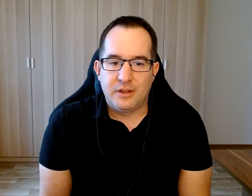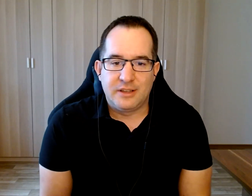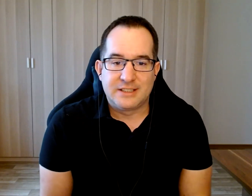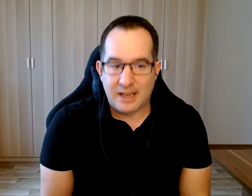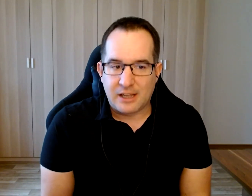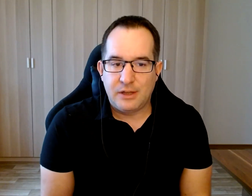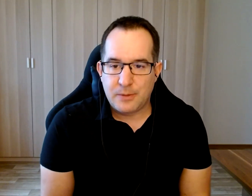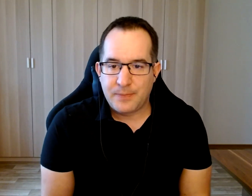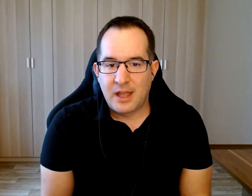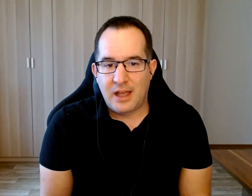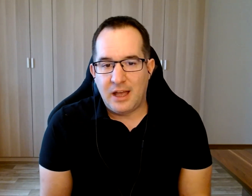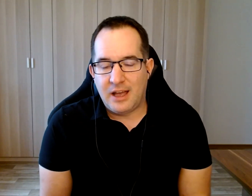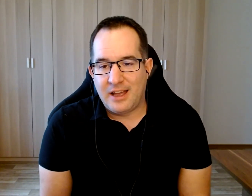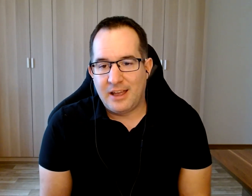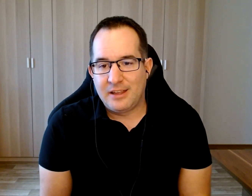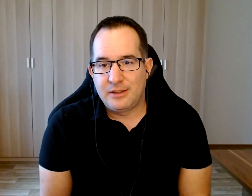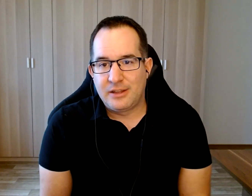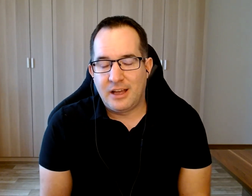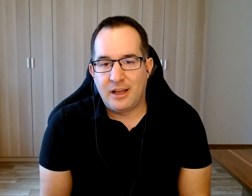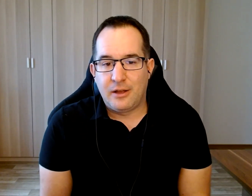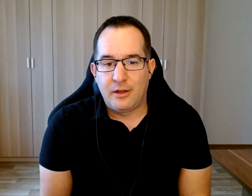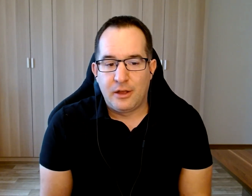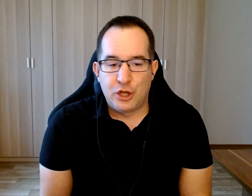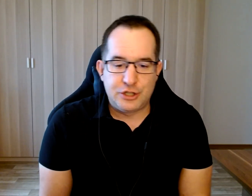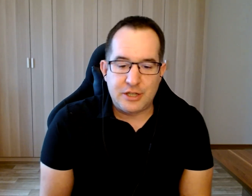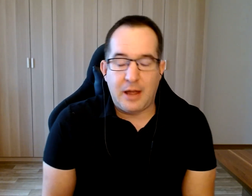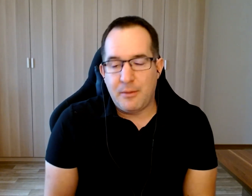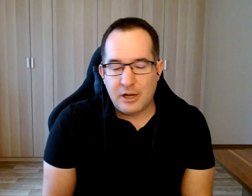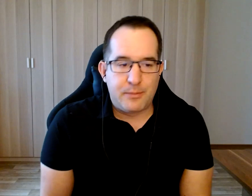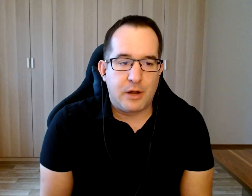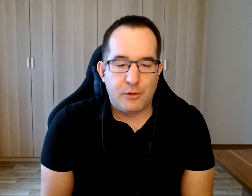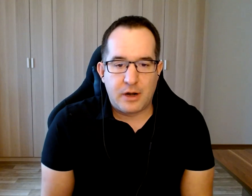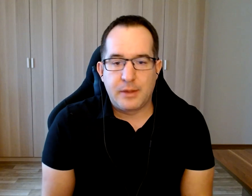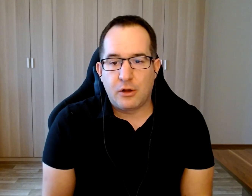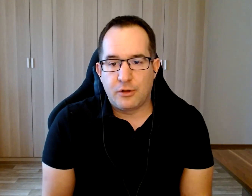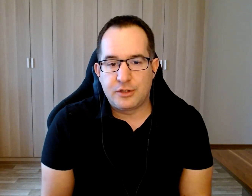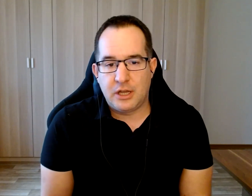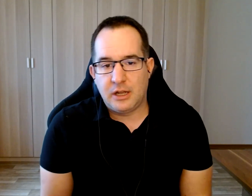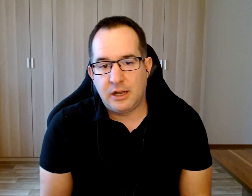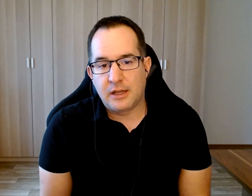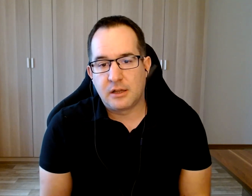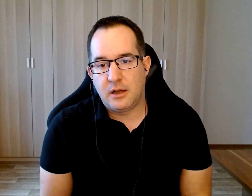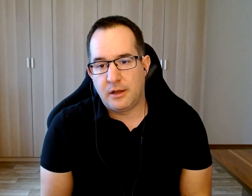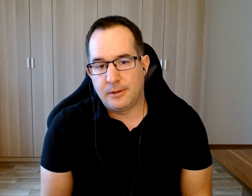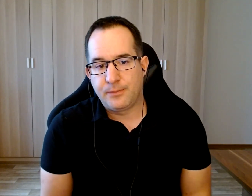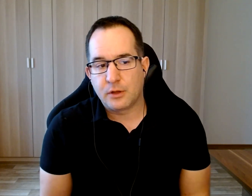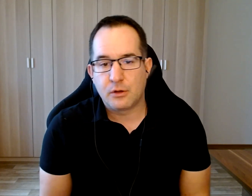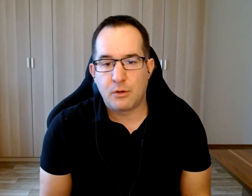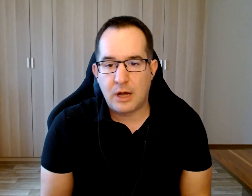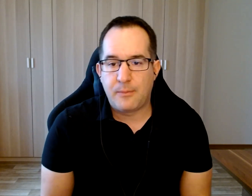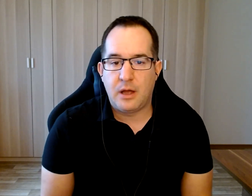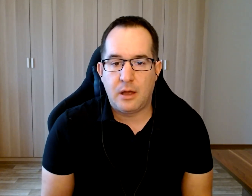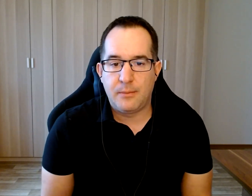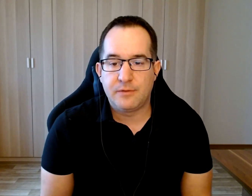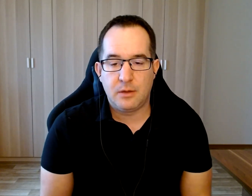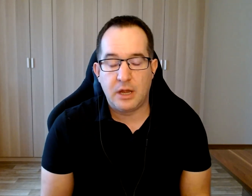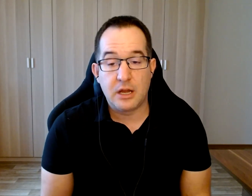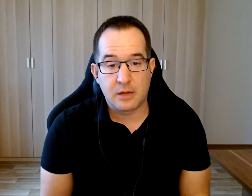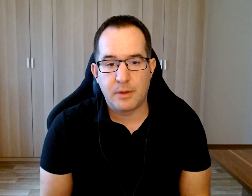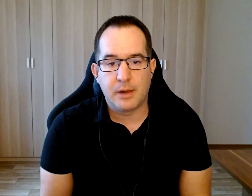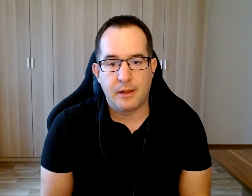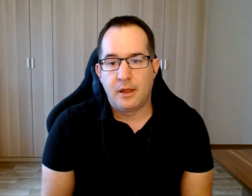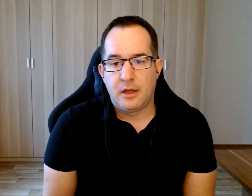the sign language and I'm really proud of her because she grew up between hearing people.